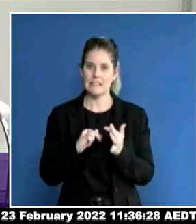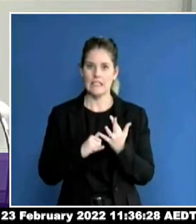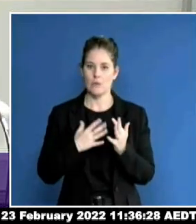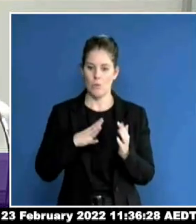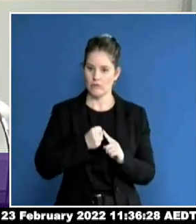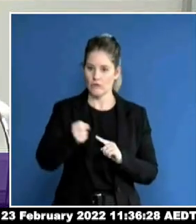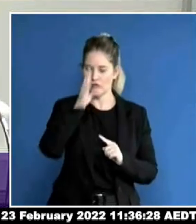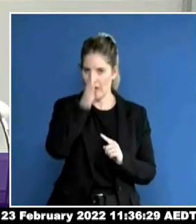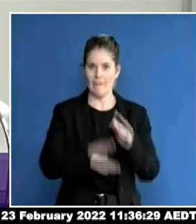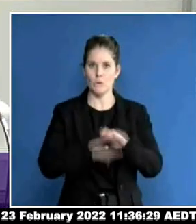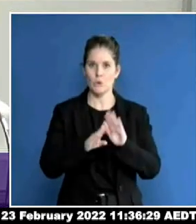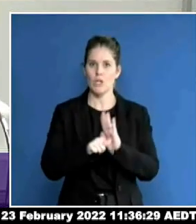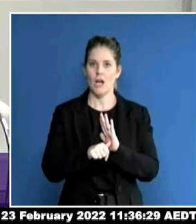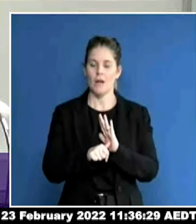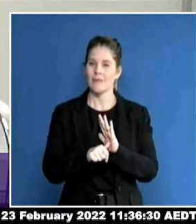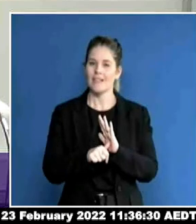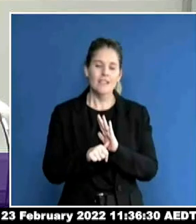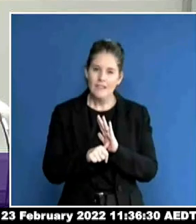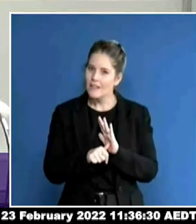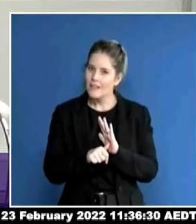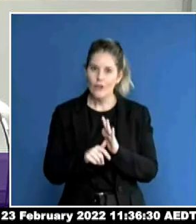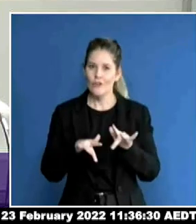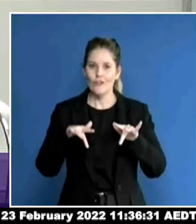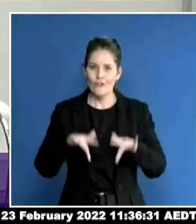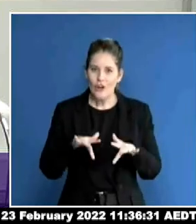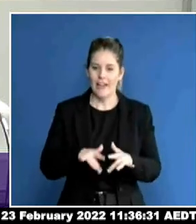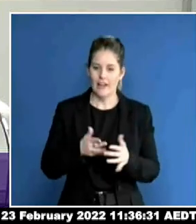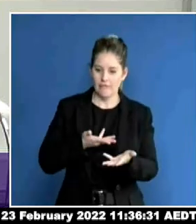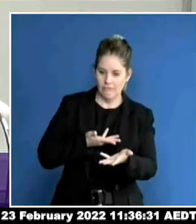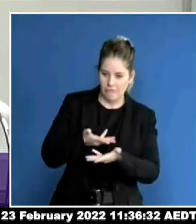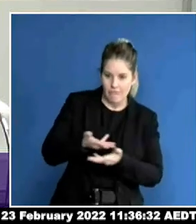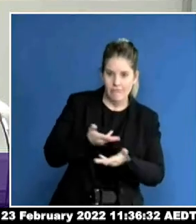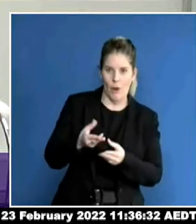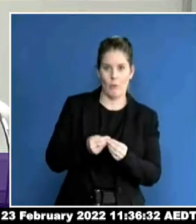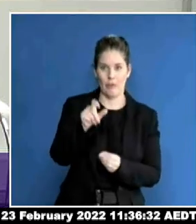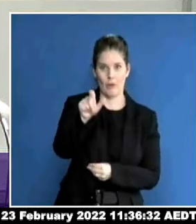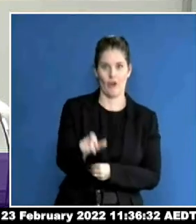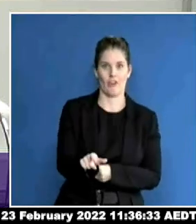spoken to the disabled young person or listened properly to the needs of someone who